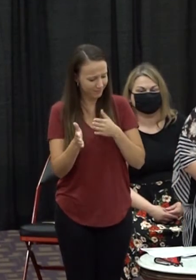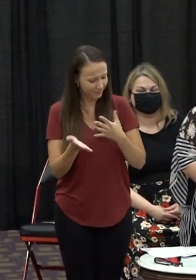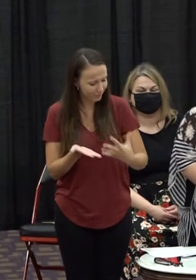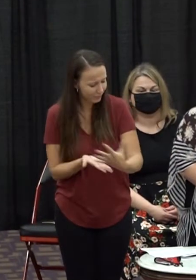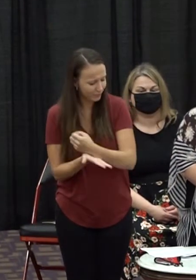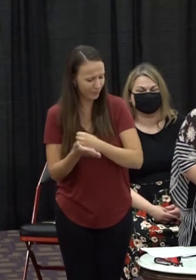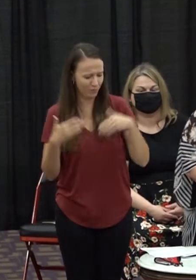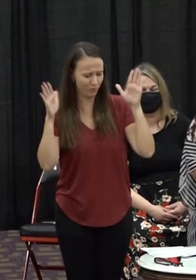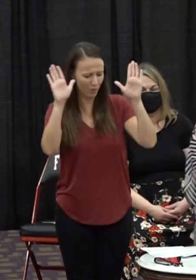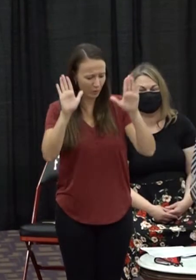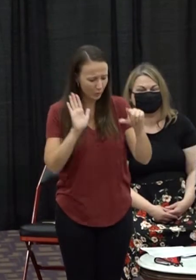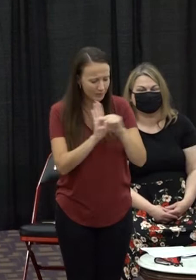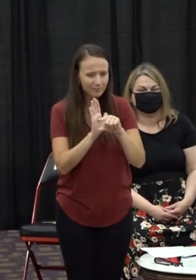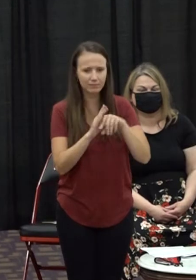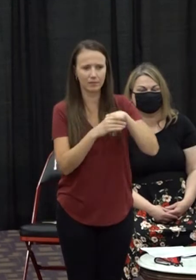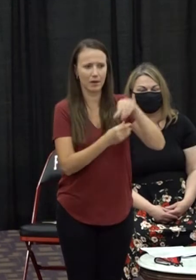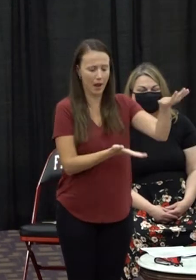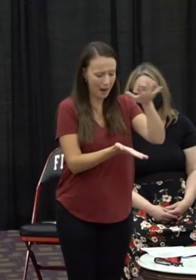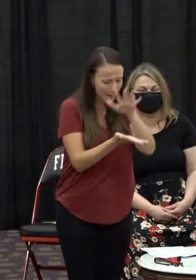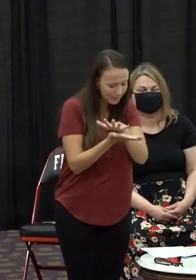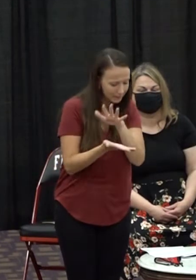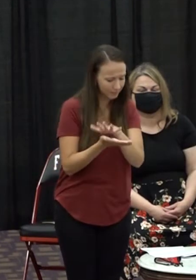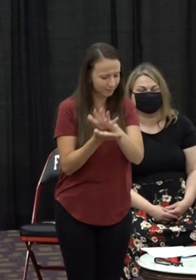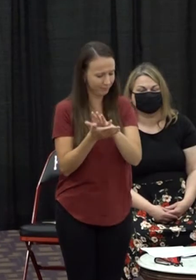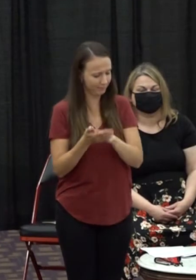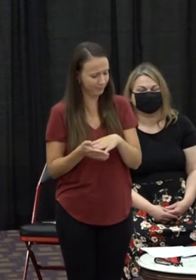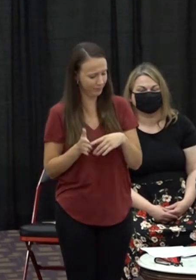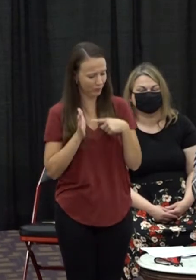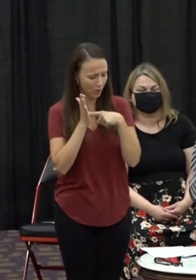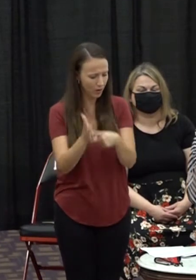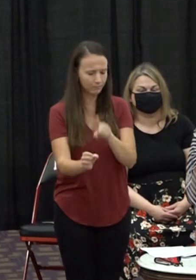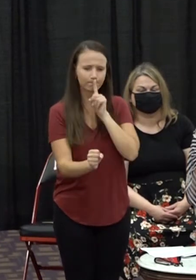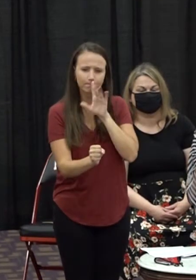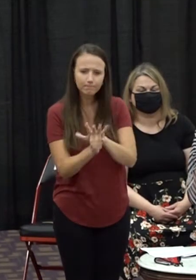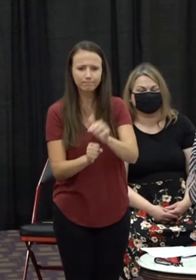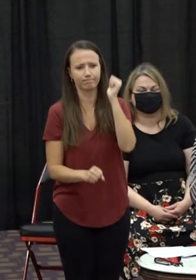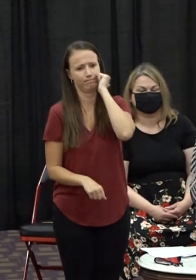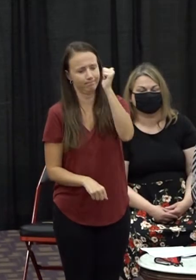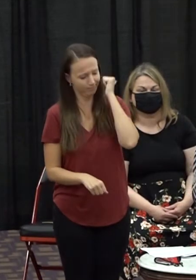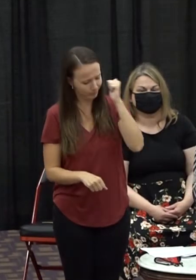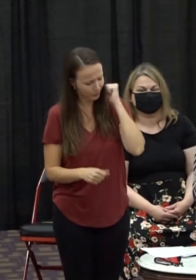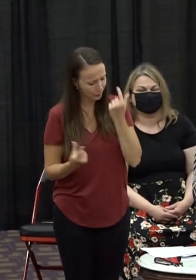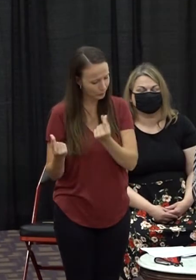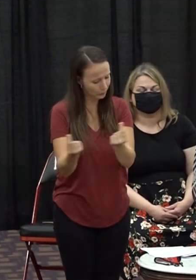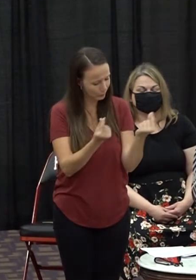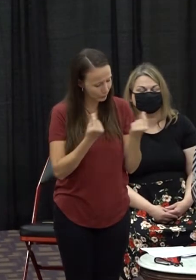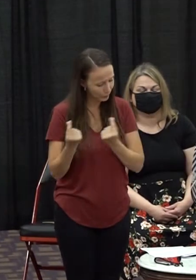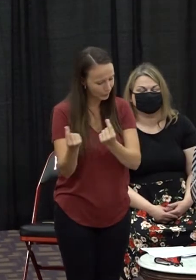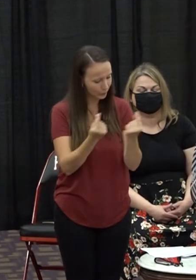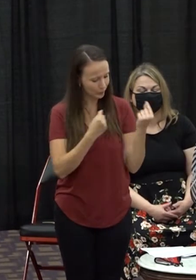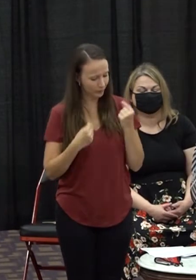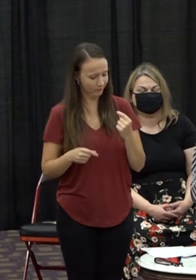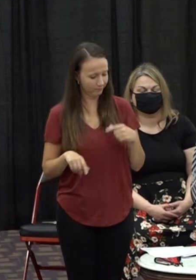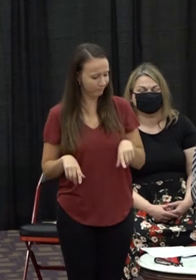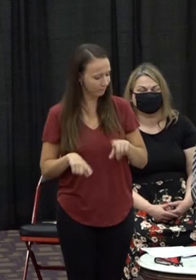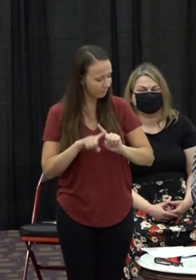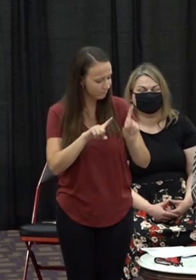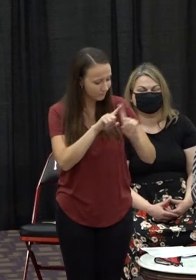Motivated, earning great grades academically, showing commitment every day in everything